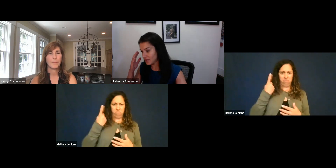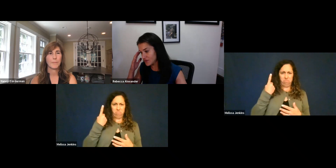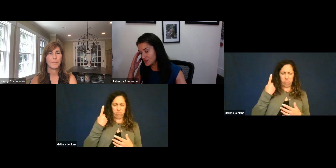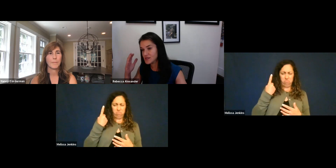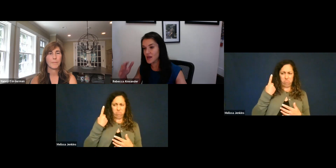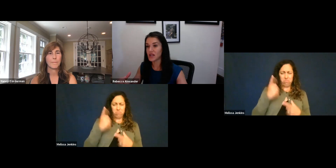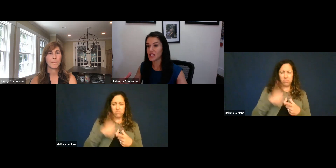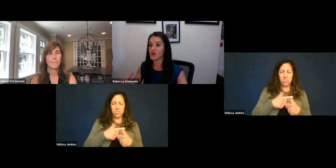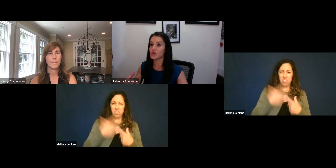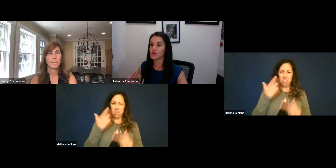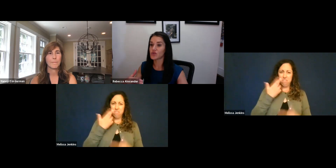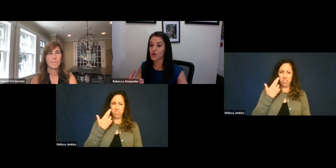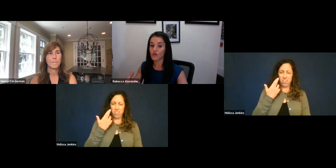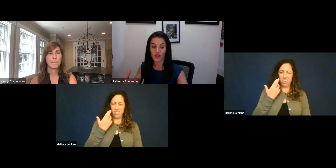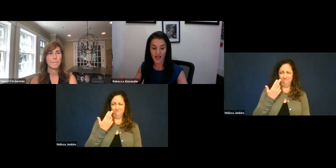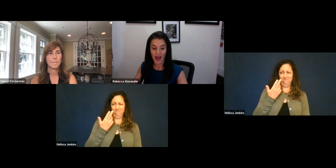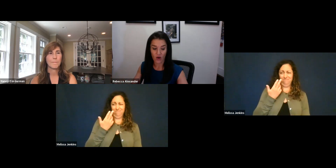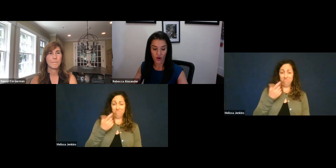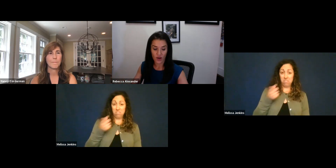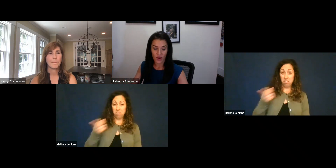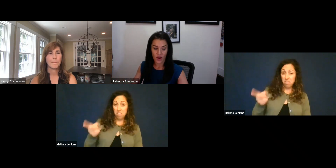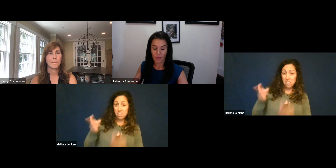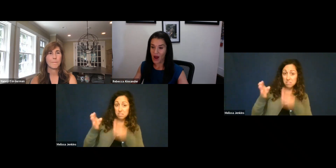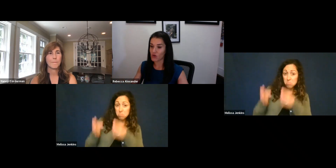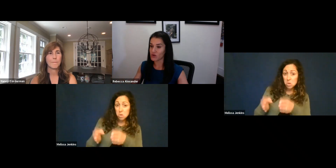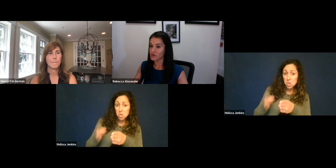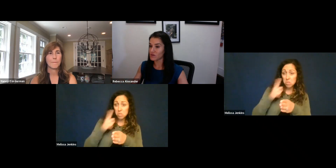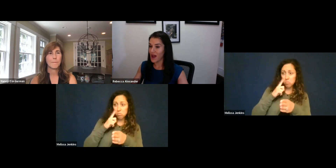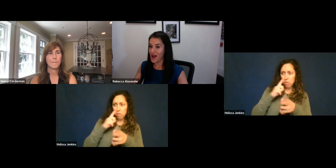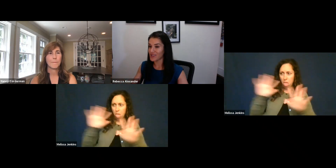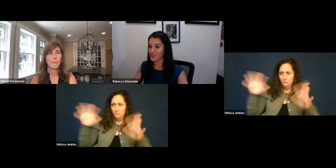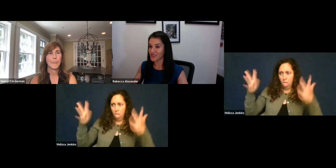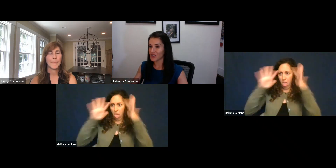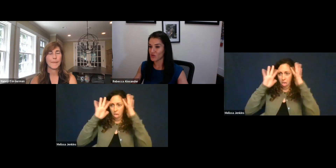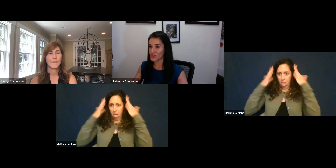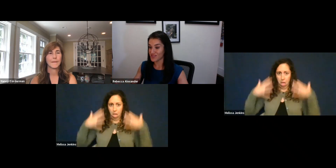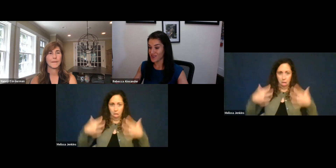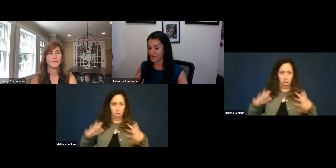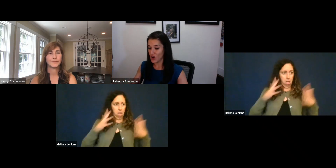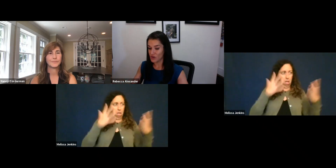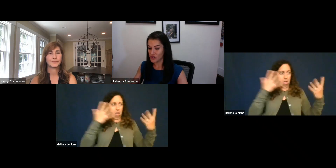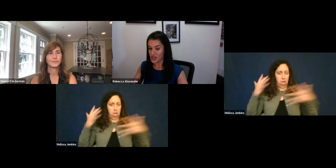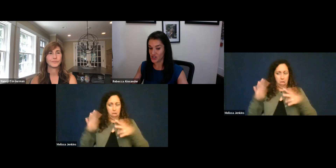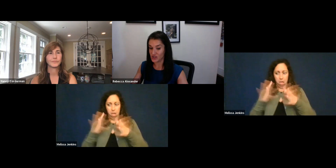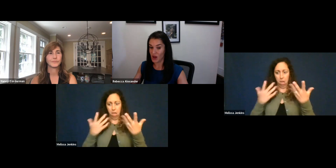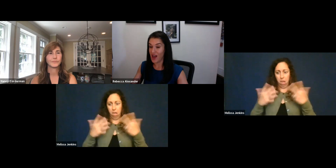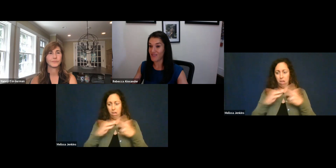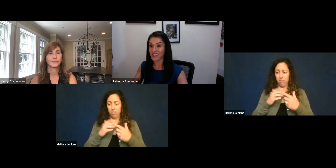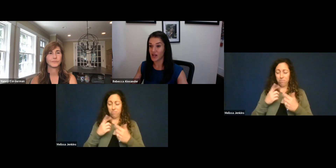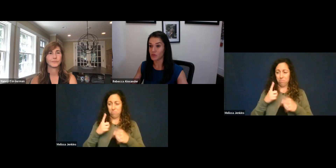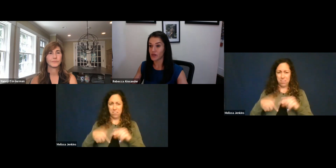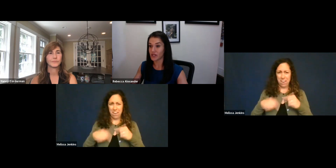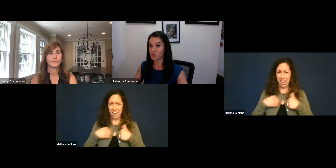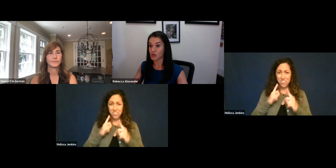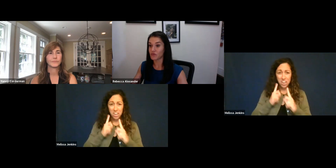If this is somebody who is so freaked out about having this kind of conversation, about having an unpredictable